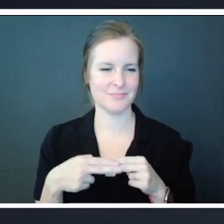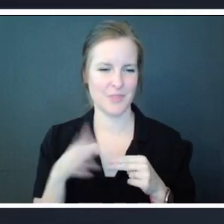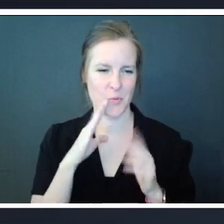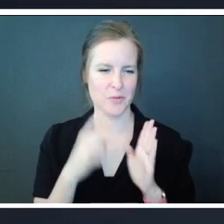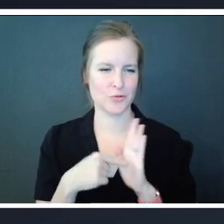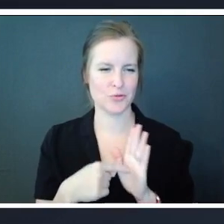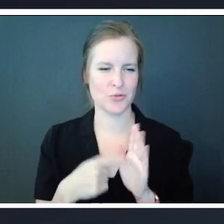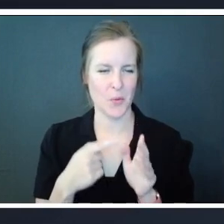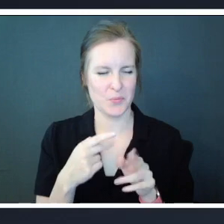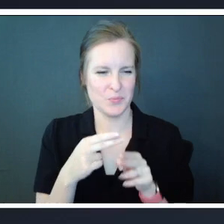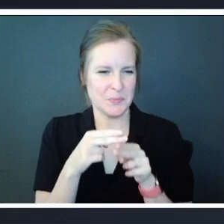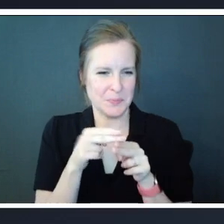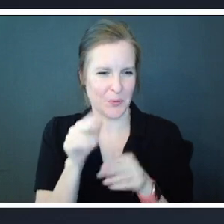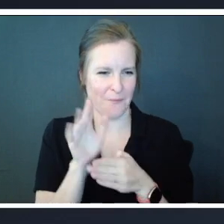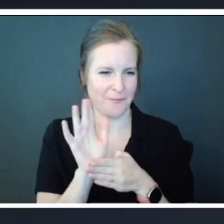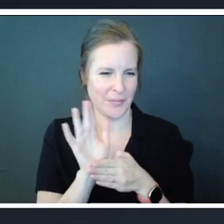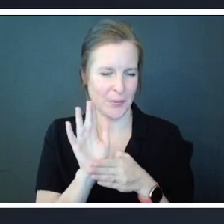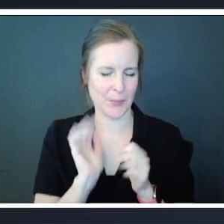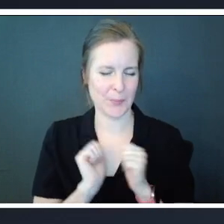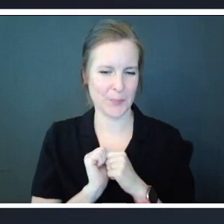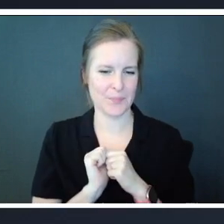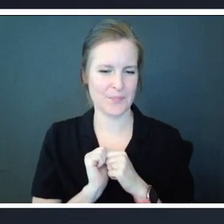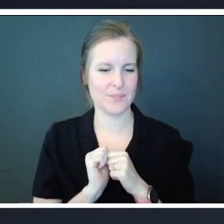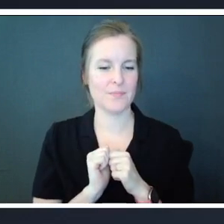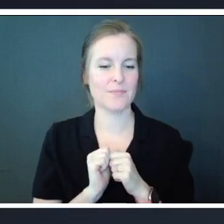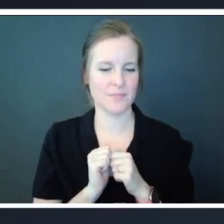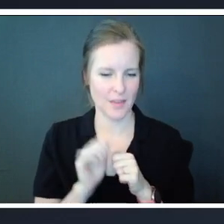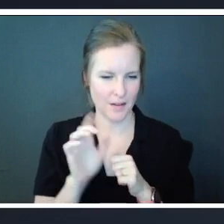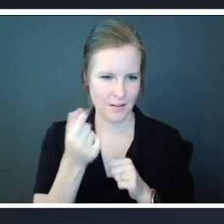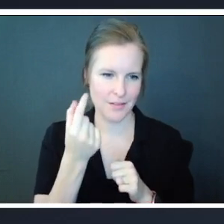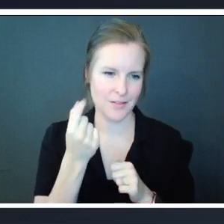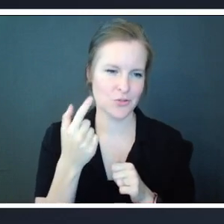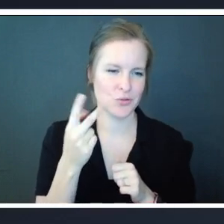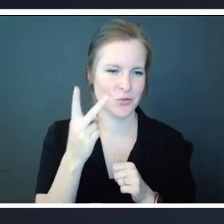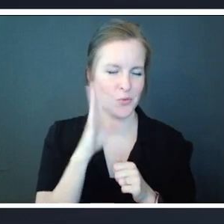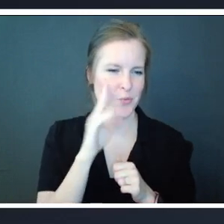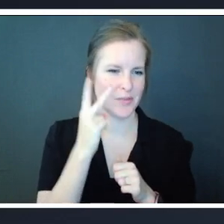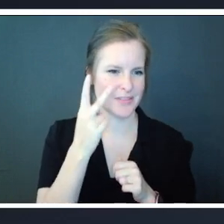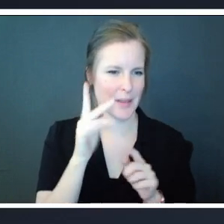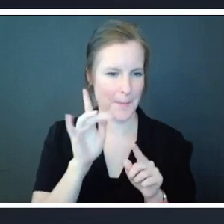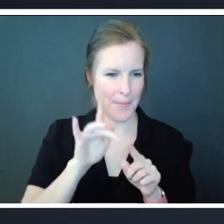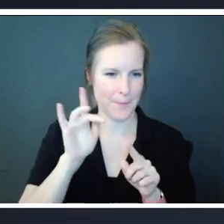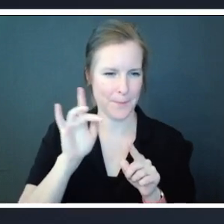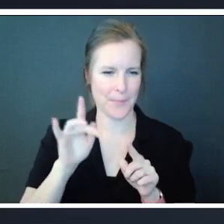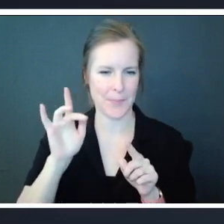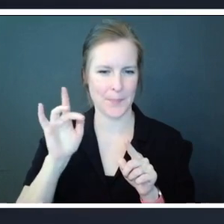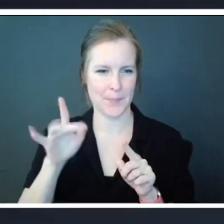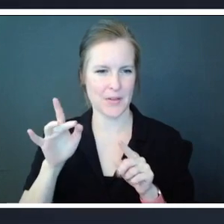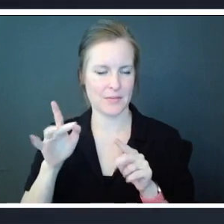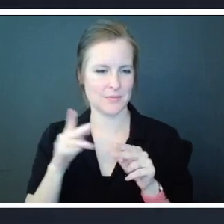videos, every time you'll see it push up, it is a transition period. You can go ahead and click.